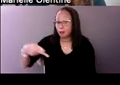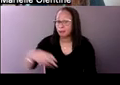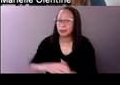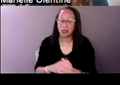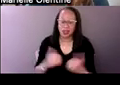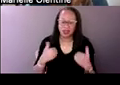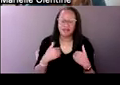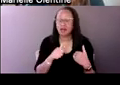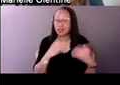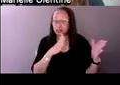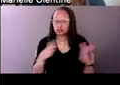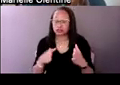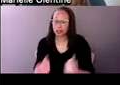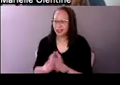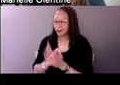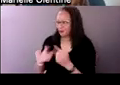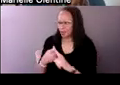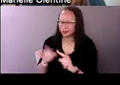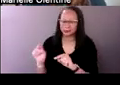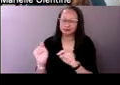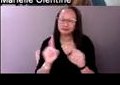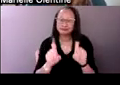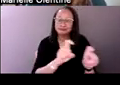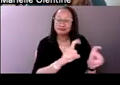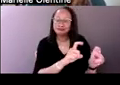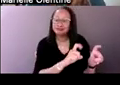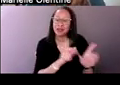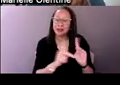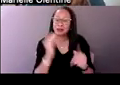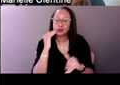Yeah. Grace's question, how can you tell which festivals are real or not?